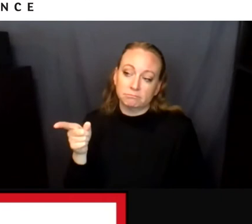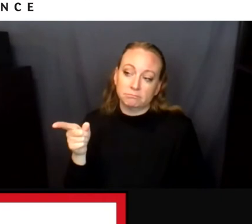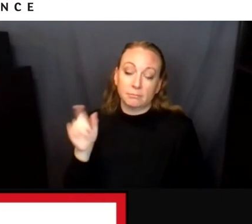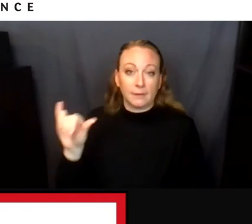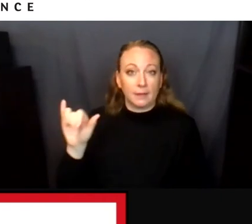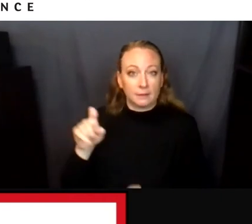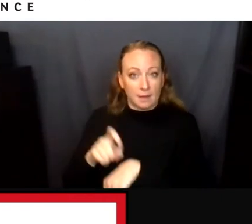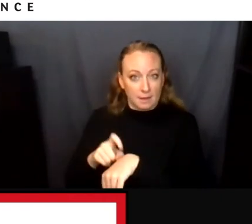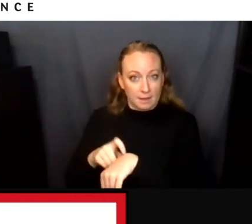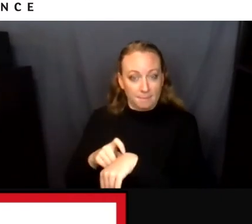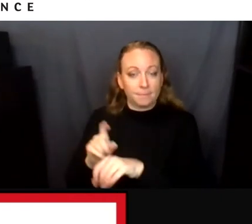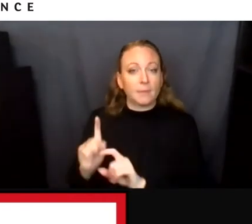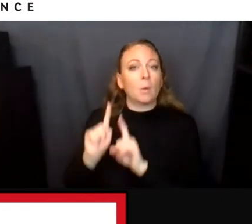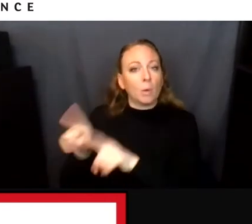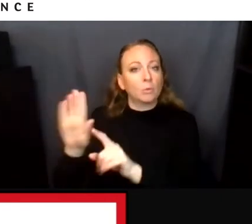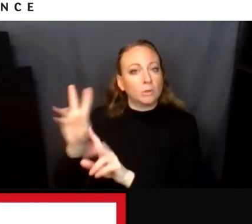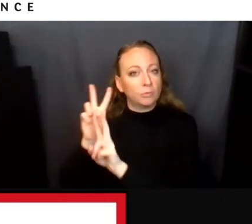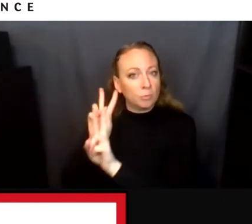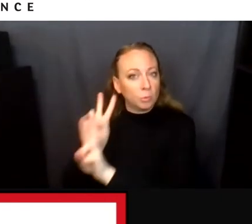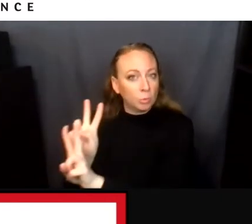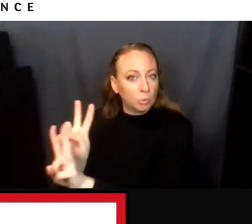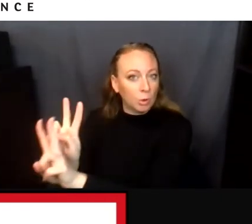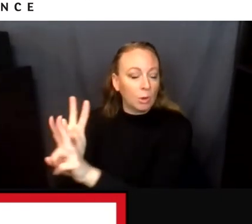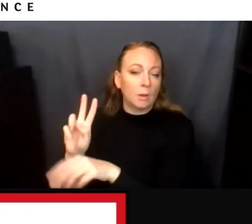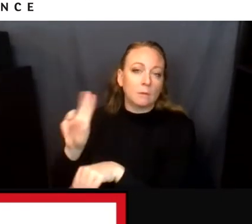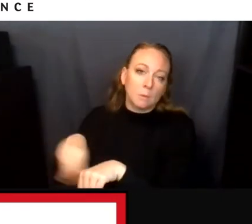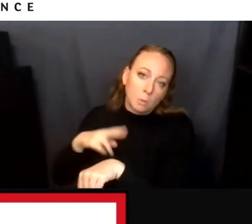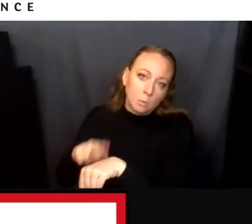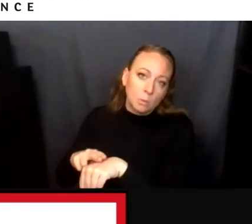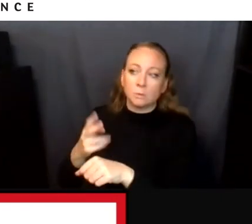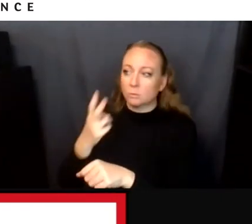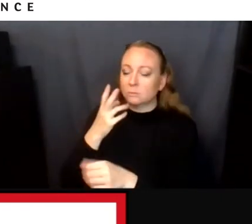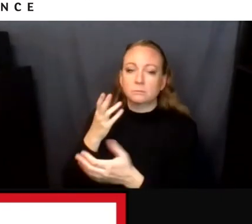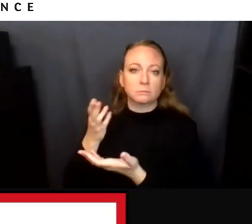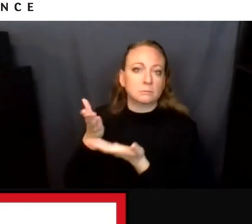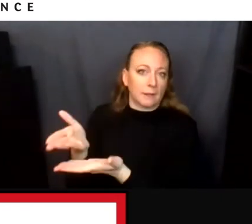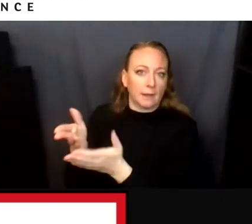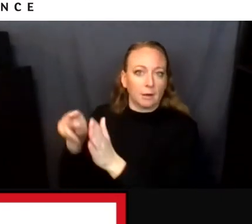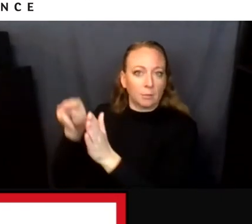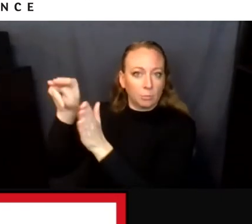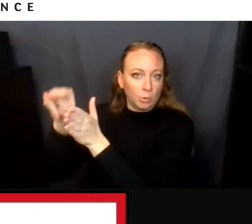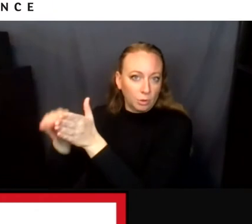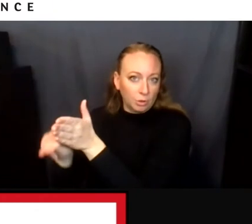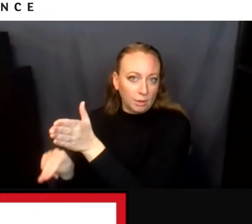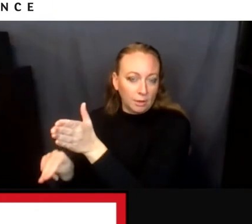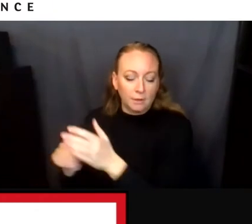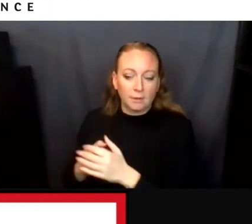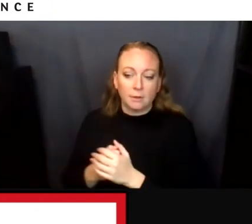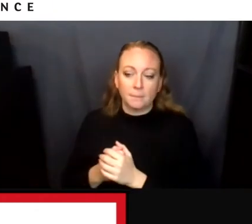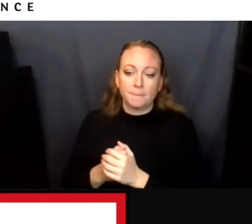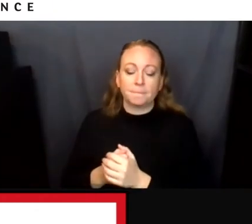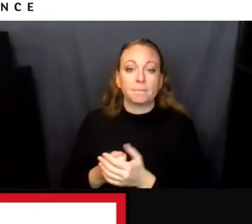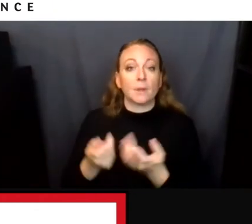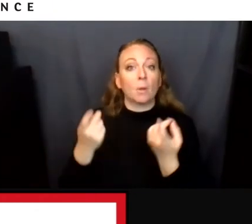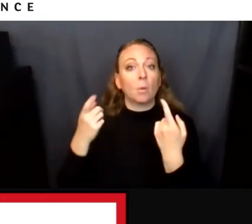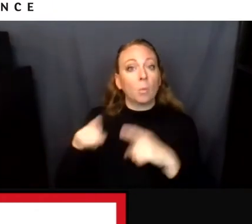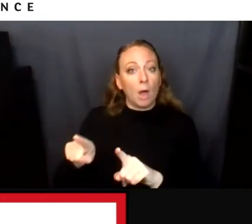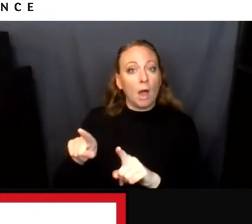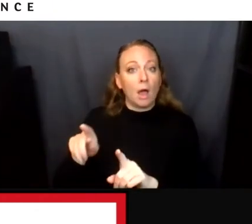I went to the services of course, into the burial. And as her body was being lowered into ground,